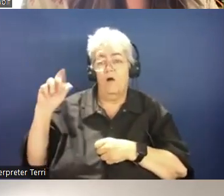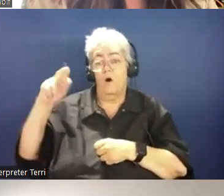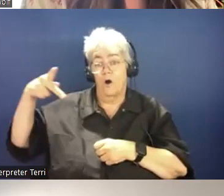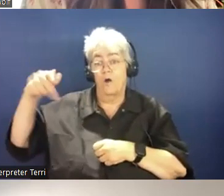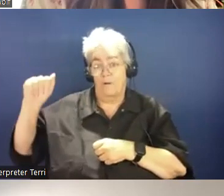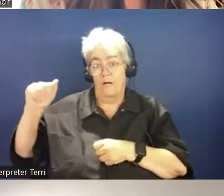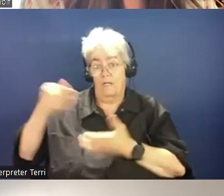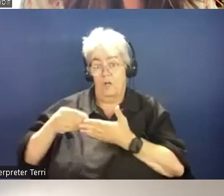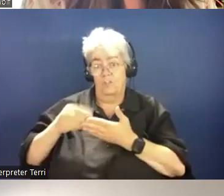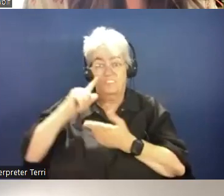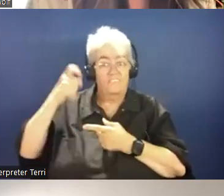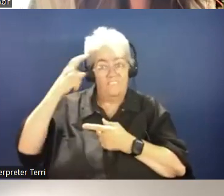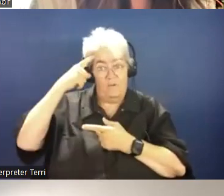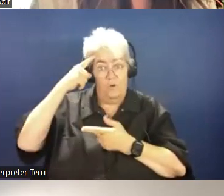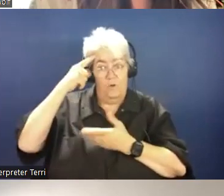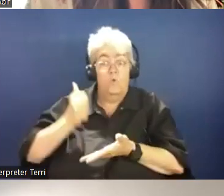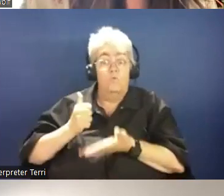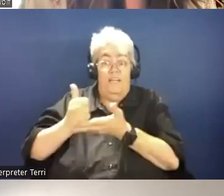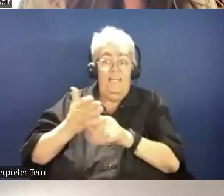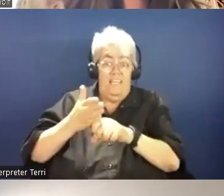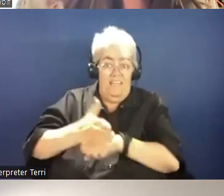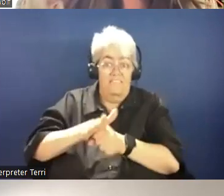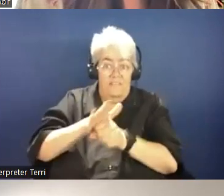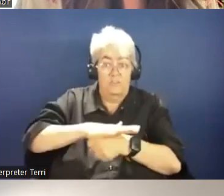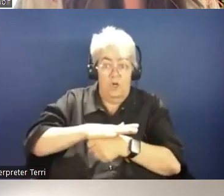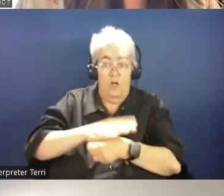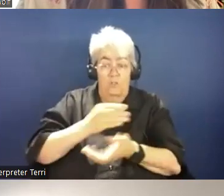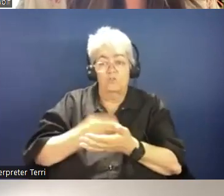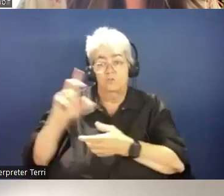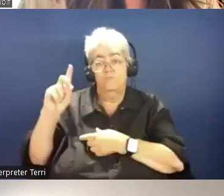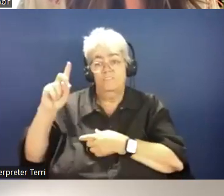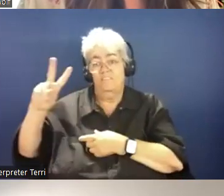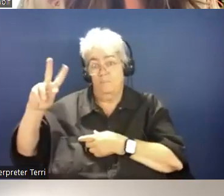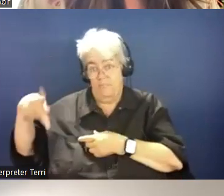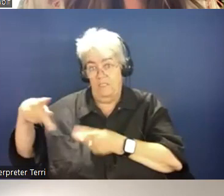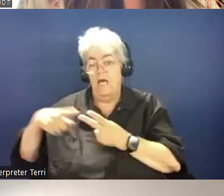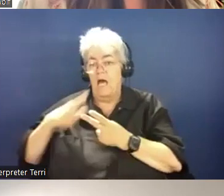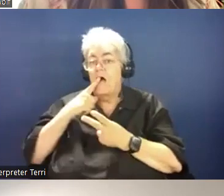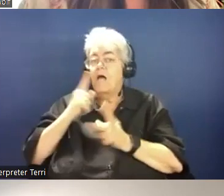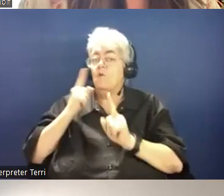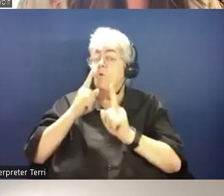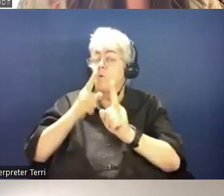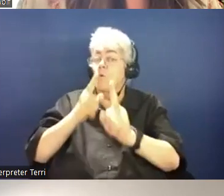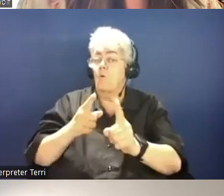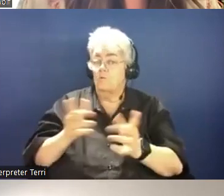relief dollars, to DVP and some other sources. And it has been our goal since then to get